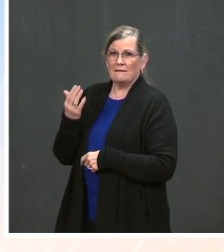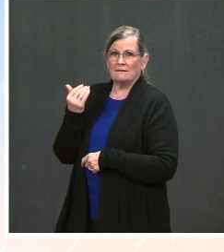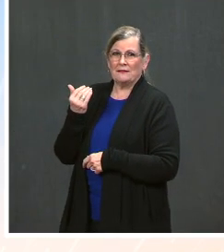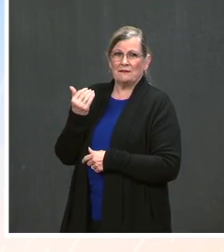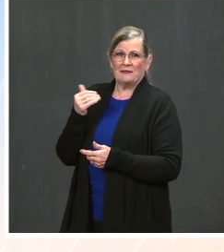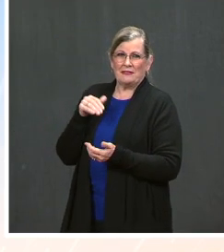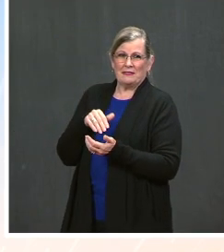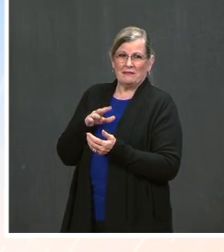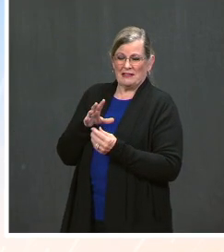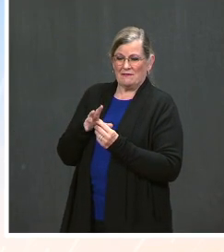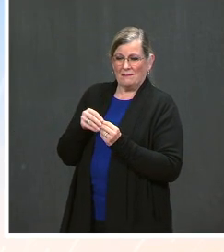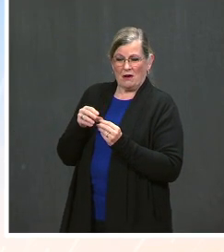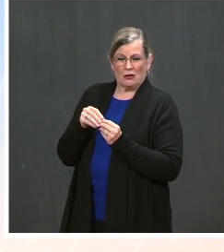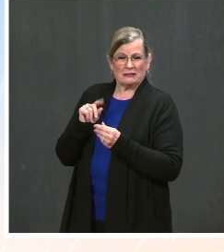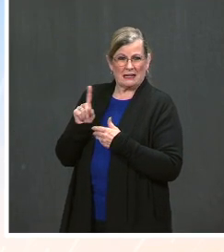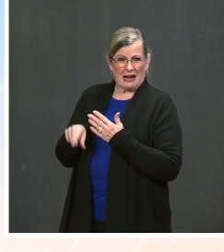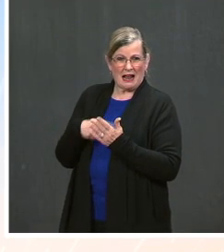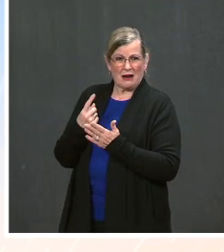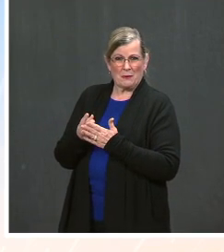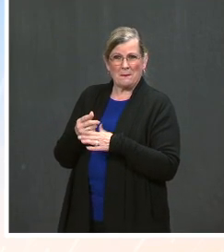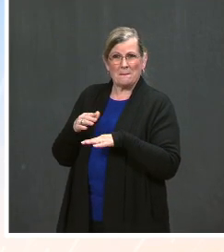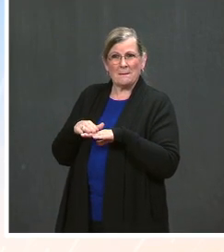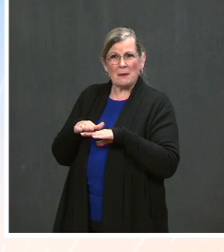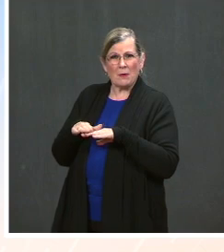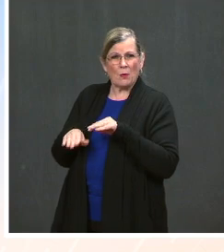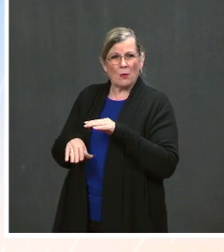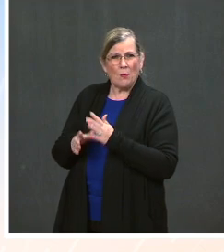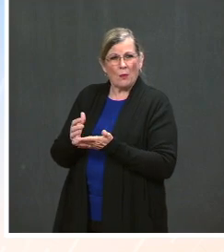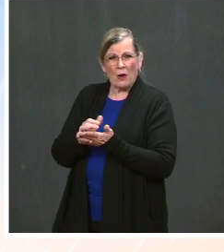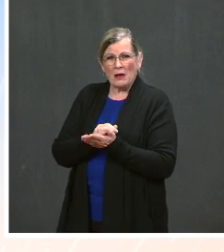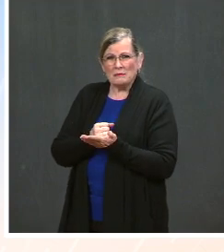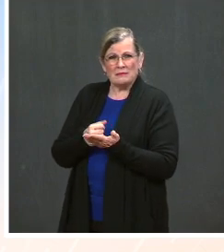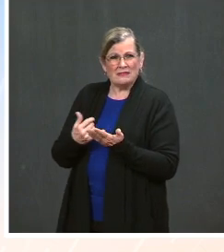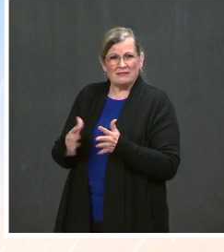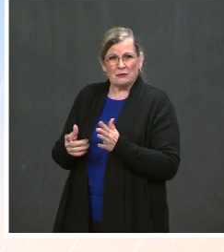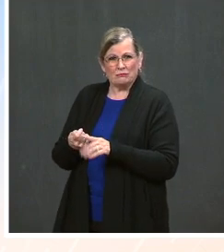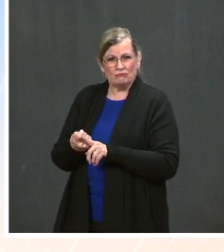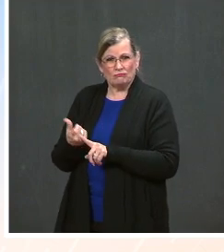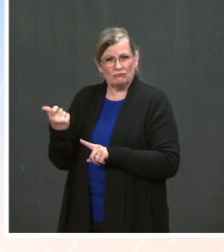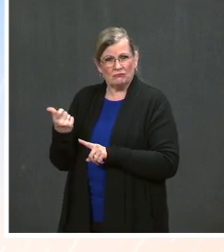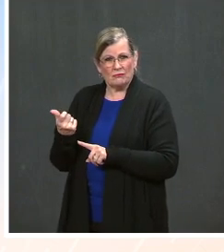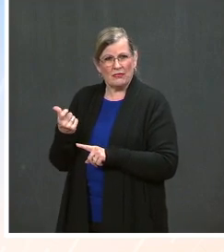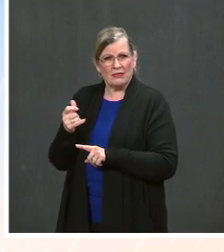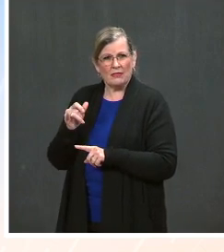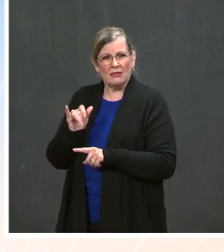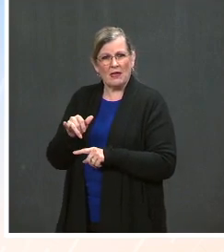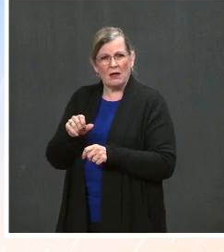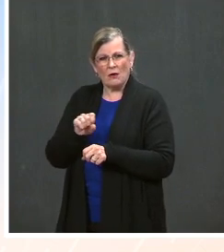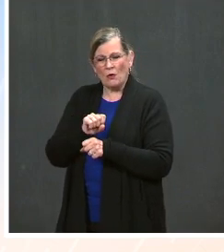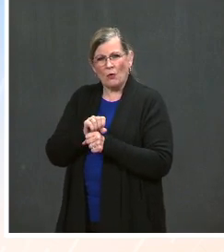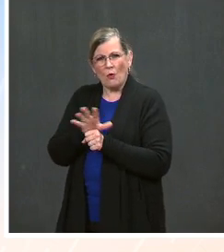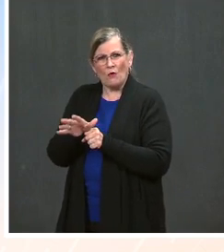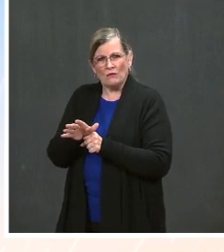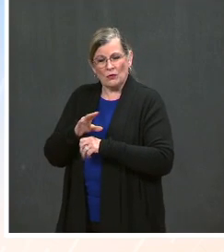Is it your expectation that that will be part of phase two of the infrastructure and jobs plan? Secretary Walsh: Well, I think, you know,